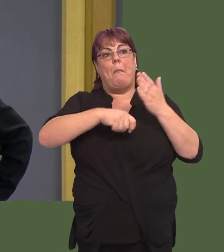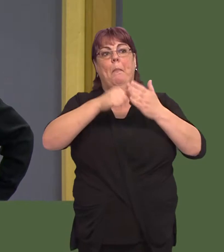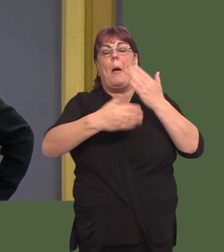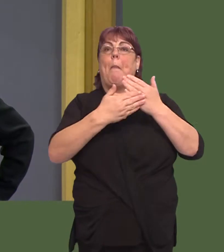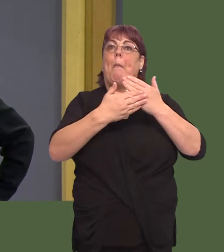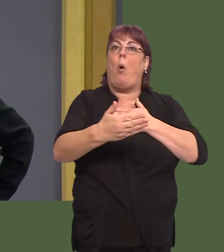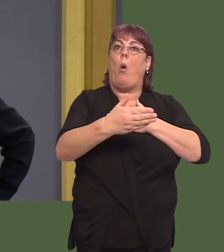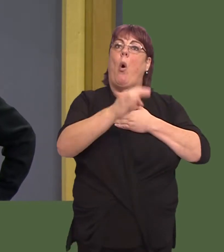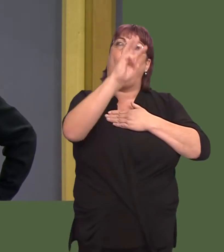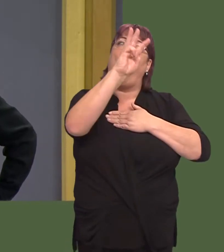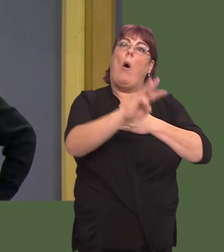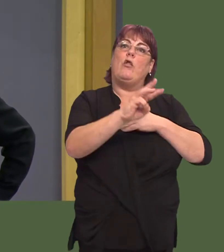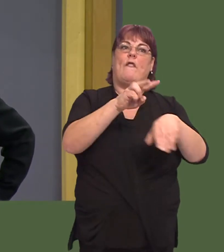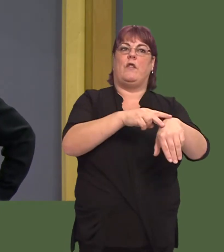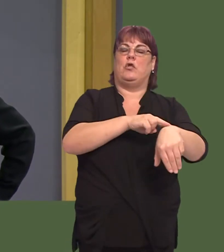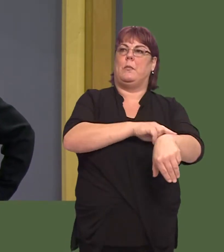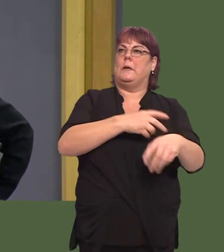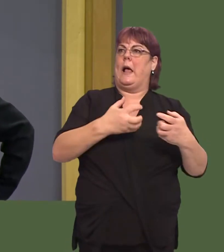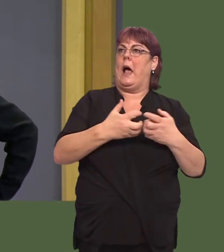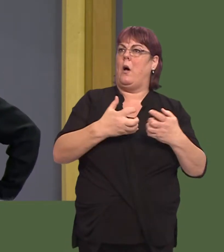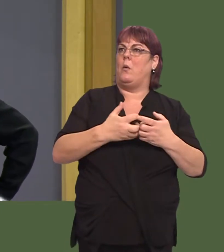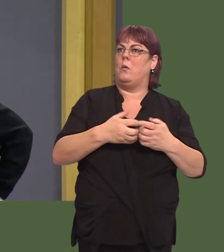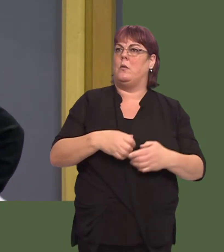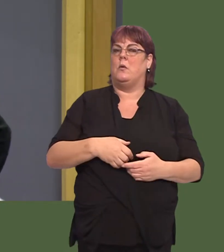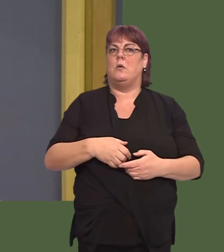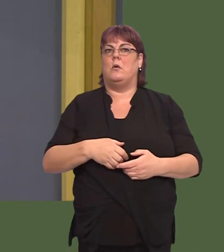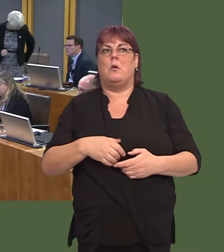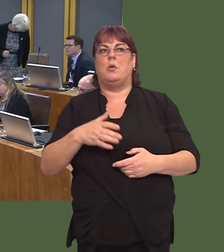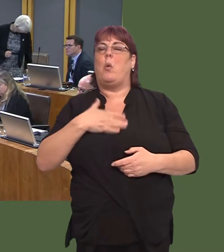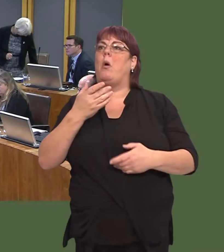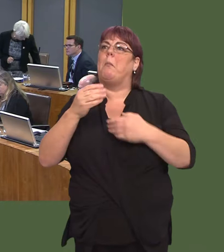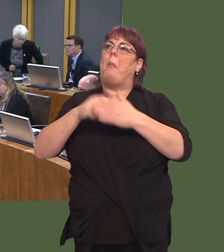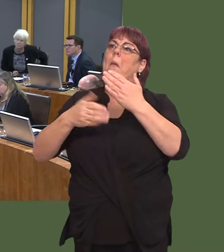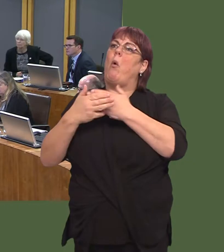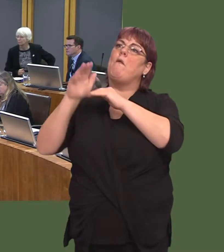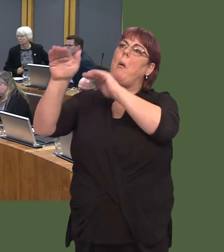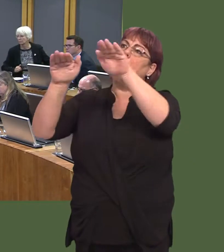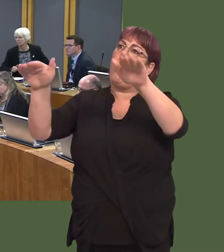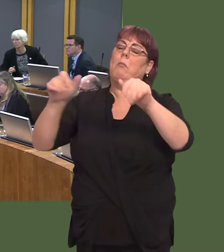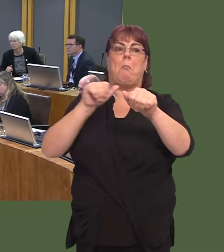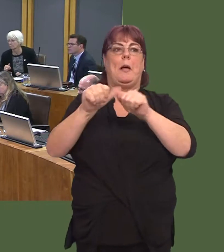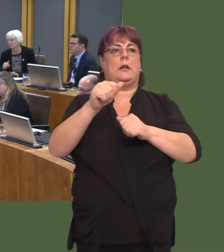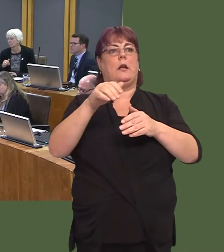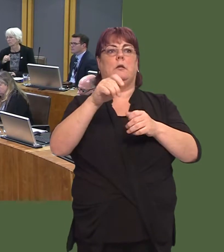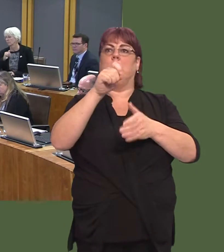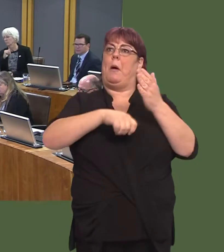rather than from other UK outlets or, indeed, from abroad? Carwyn Jones: Can I welcome the fact that the vegetable summit is taking place at the